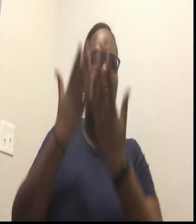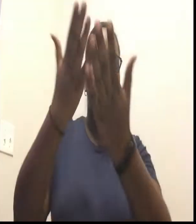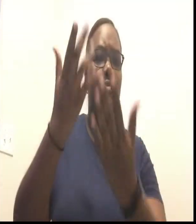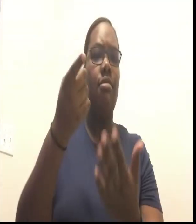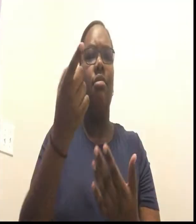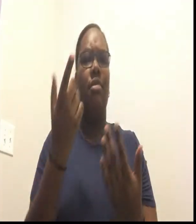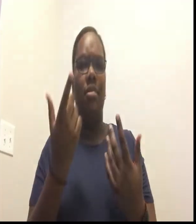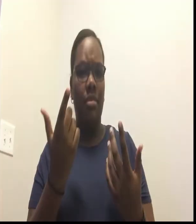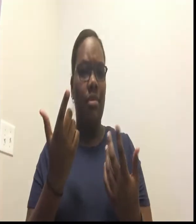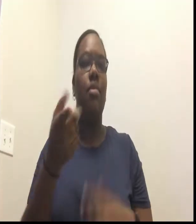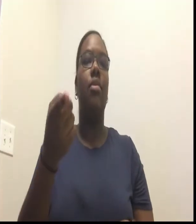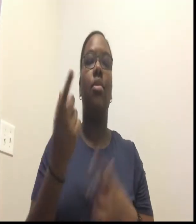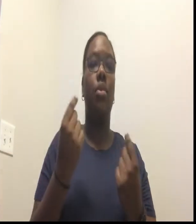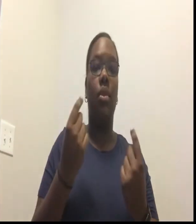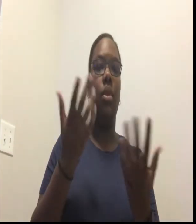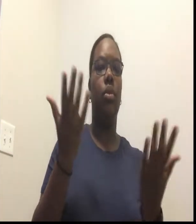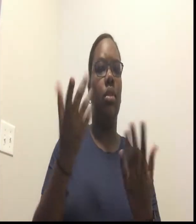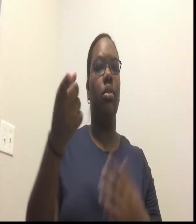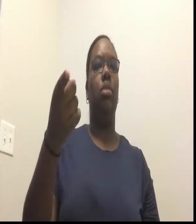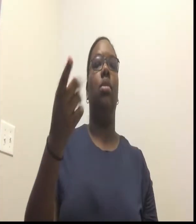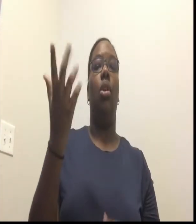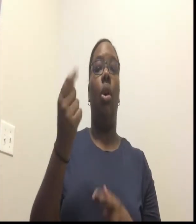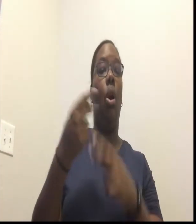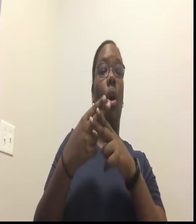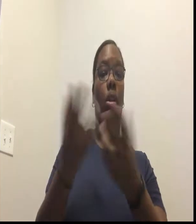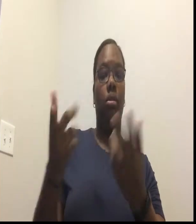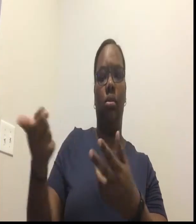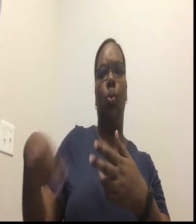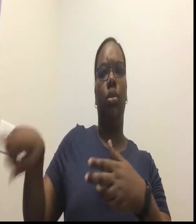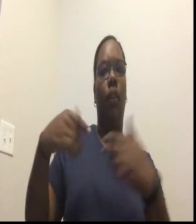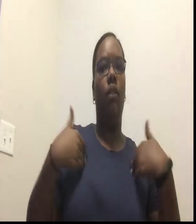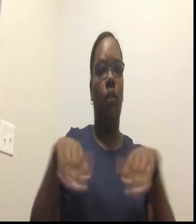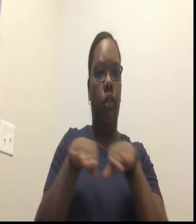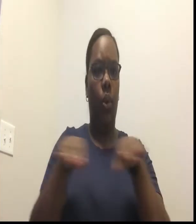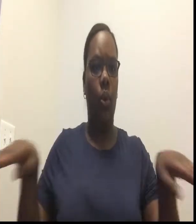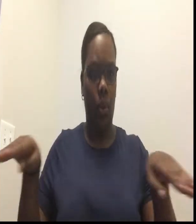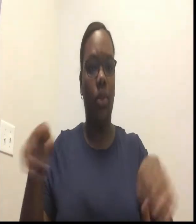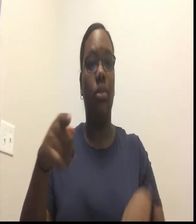they call "have the floor." So in order to have the floor in other